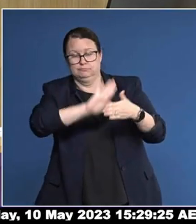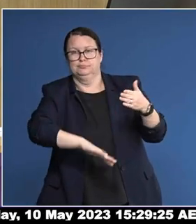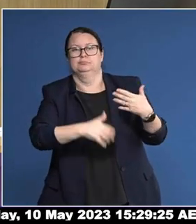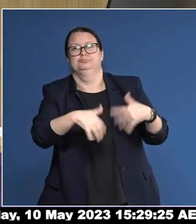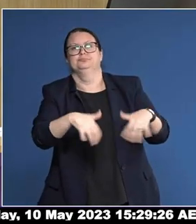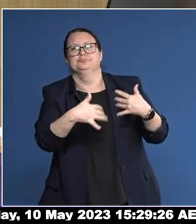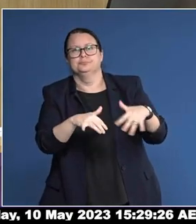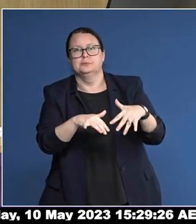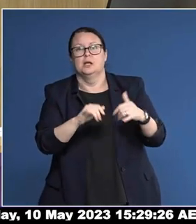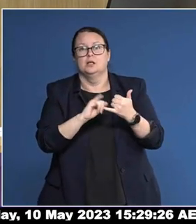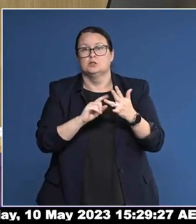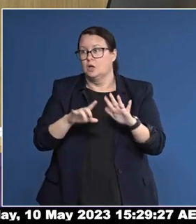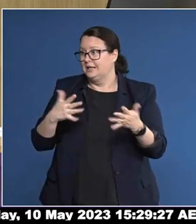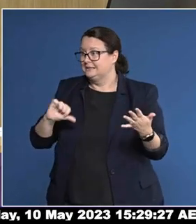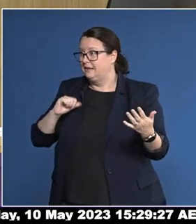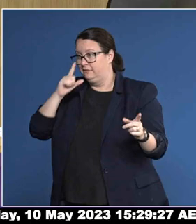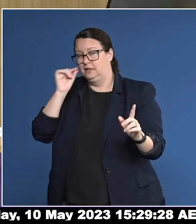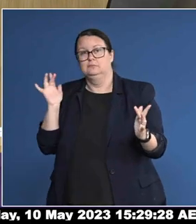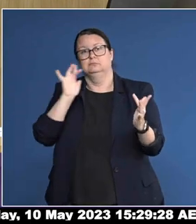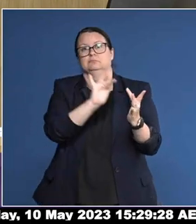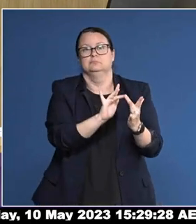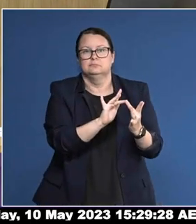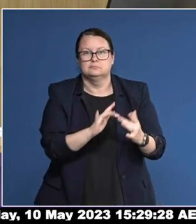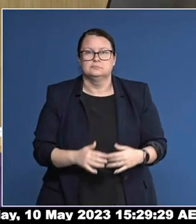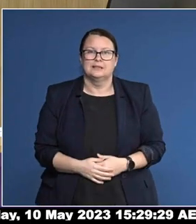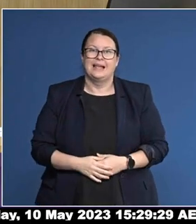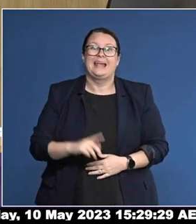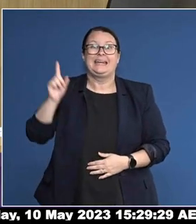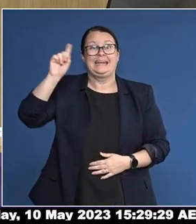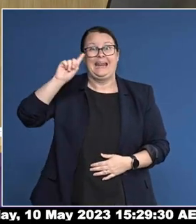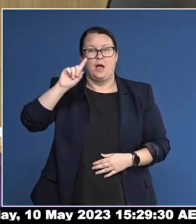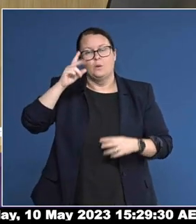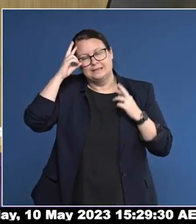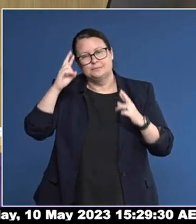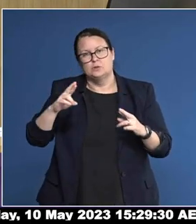And the expectation today in practice is that they would be working and would be